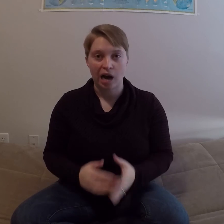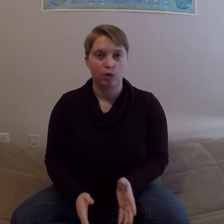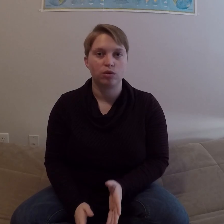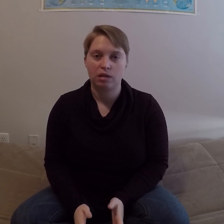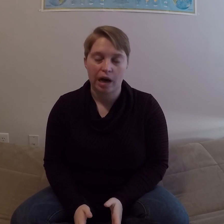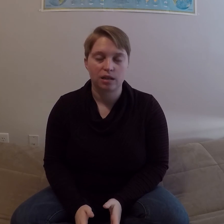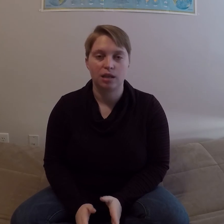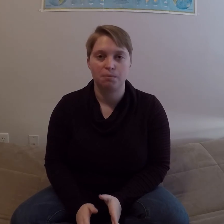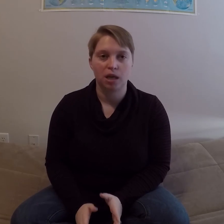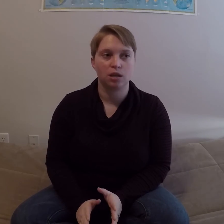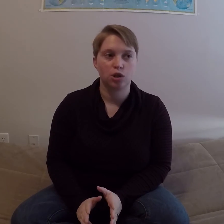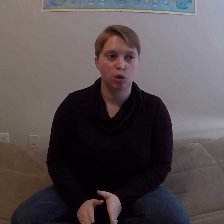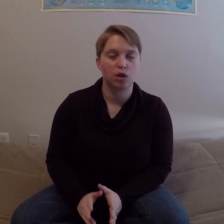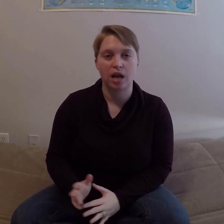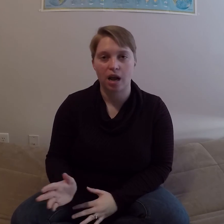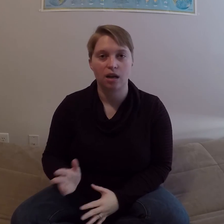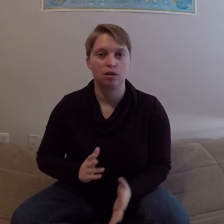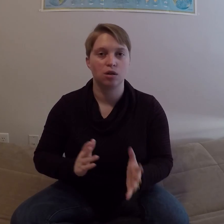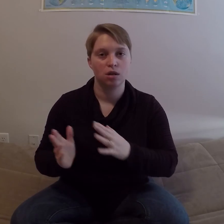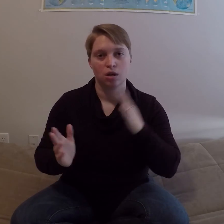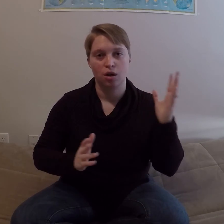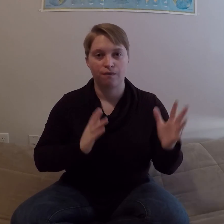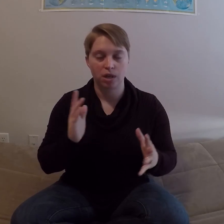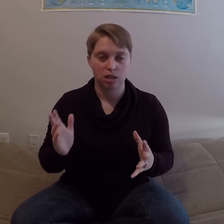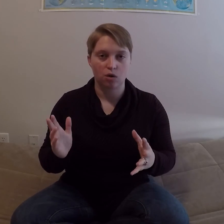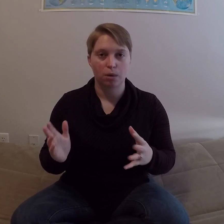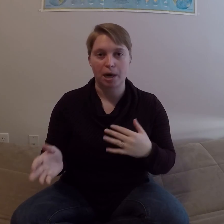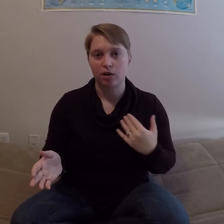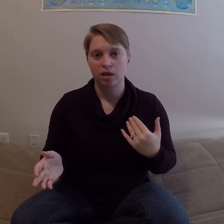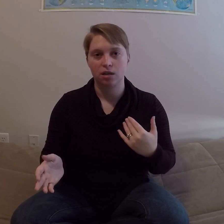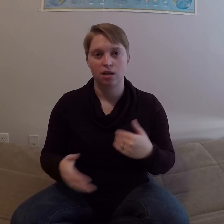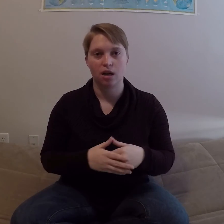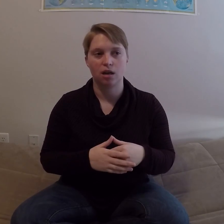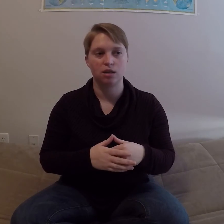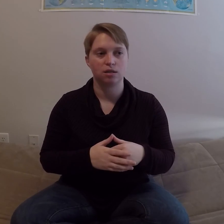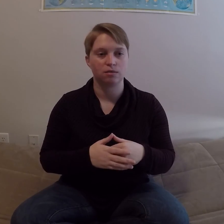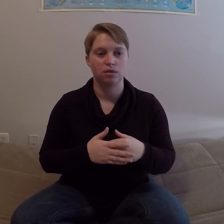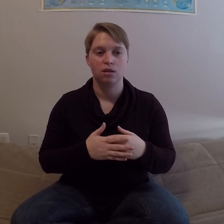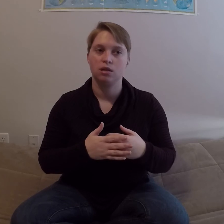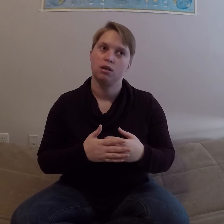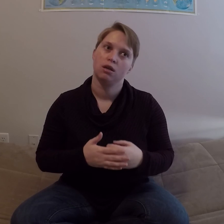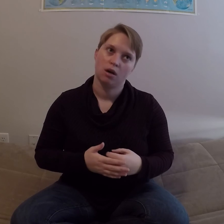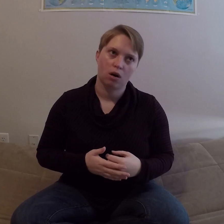I will gladly make an Q & A video about it and